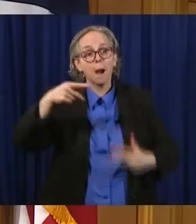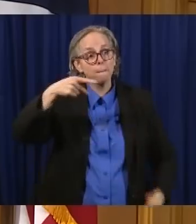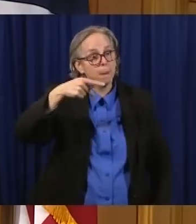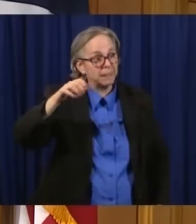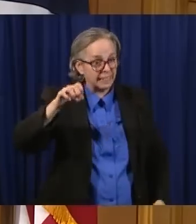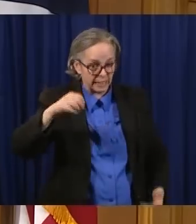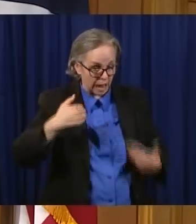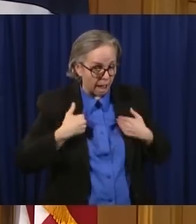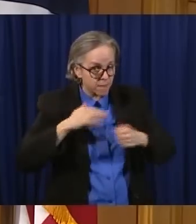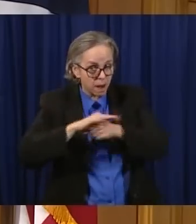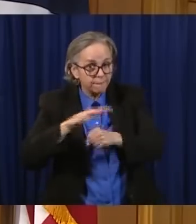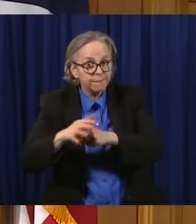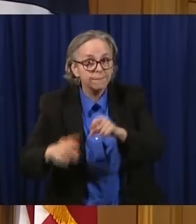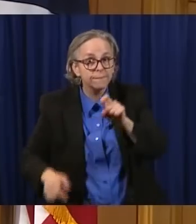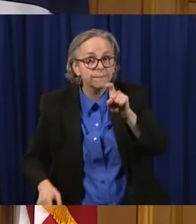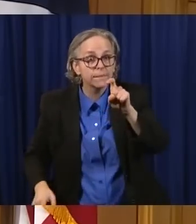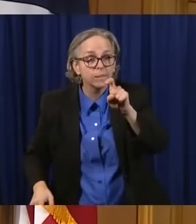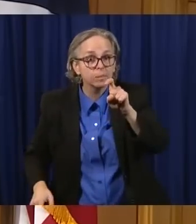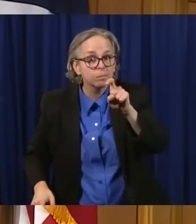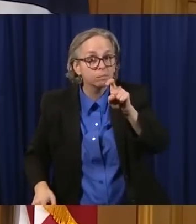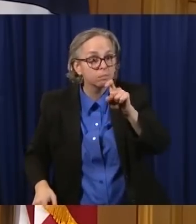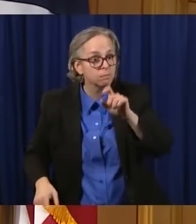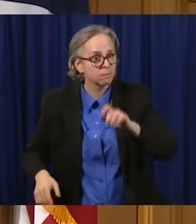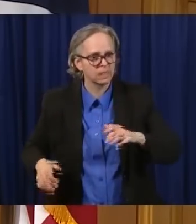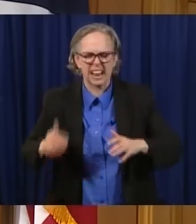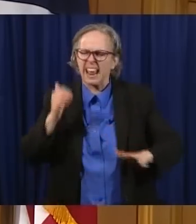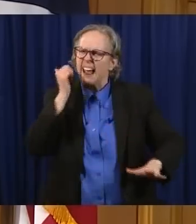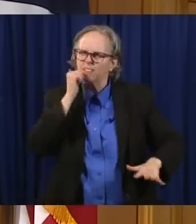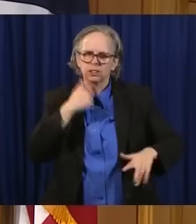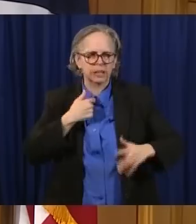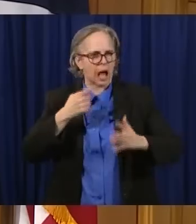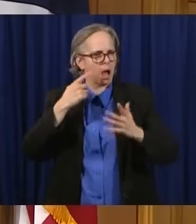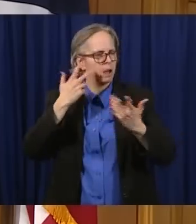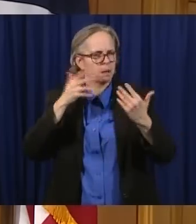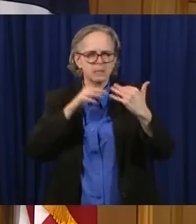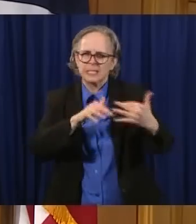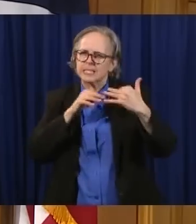SECOND, WE'LL KEEP AN EYE ON THE HOSPITAL ADMISSION.